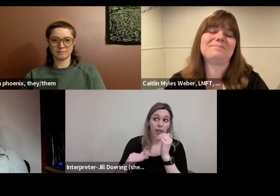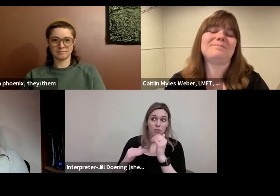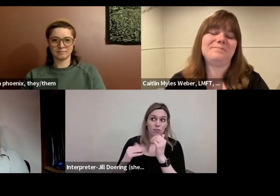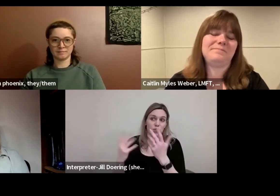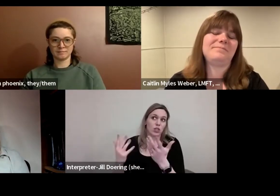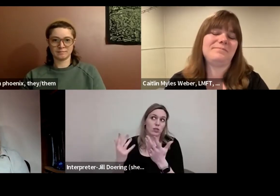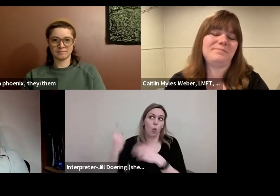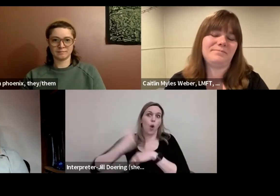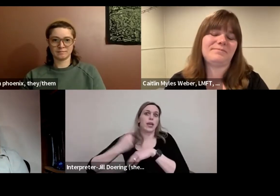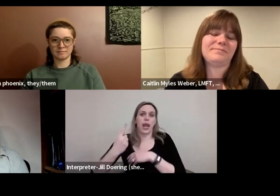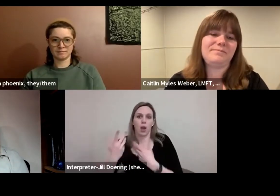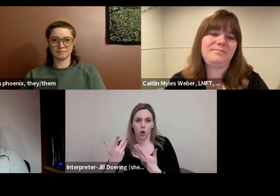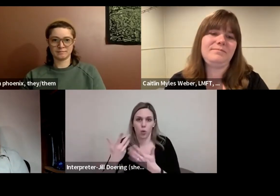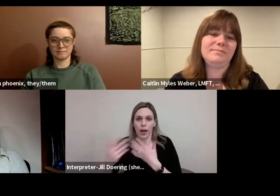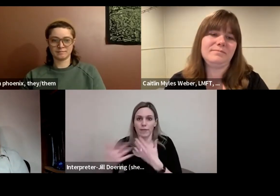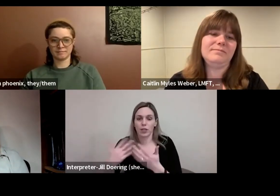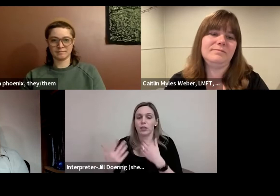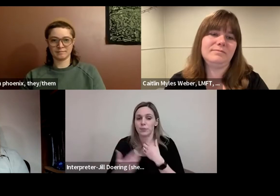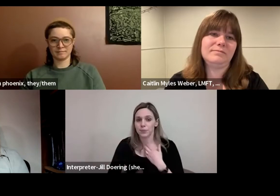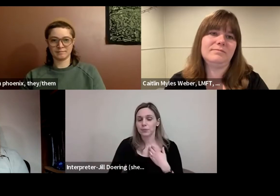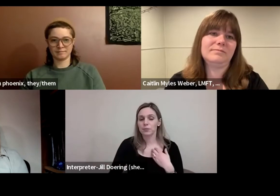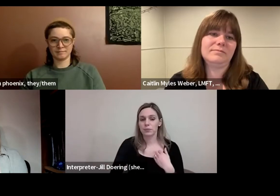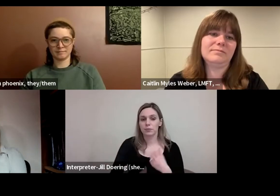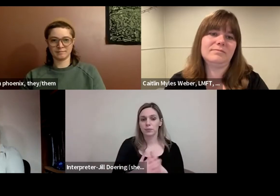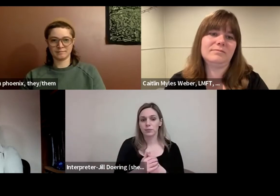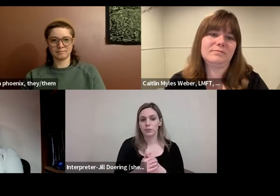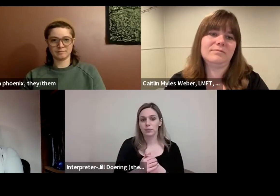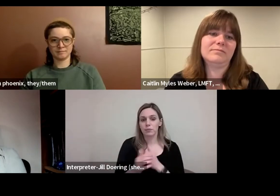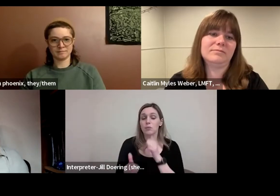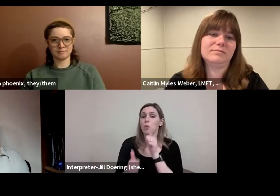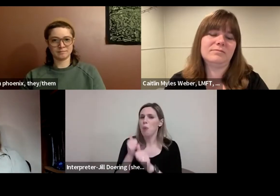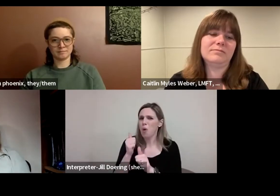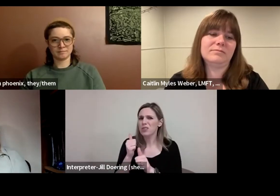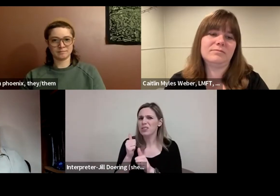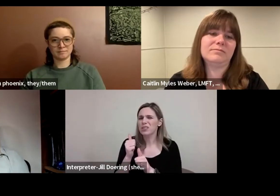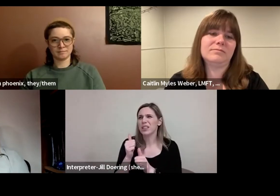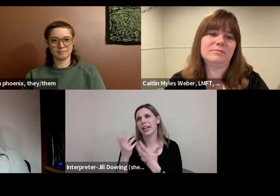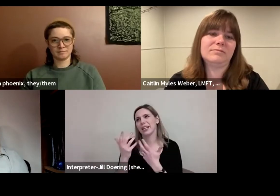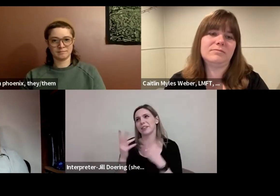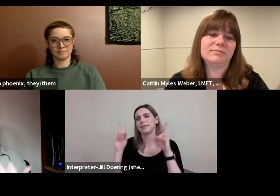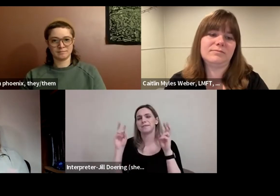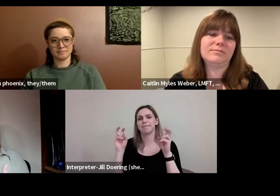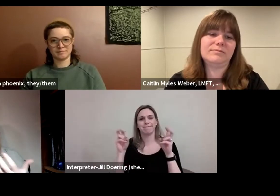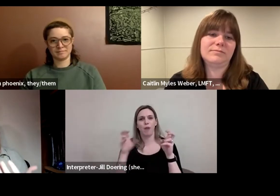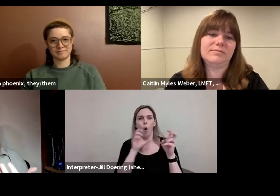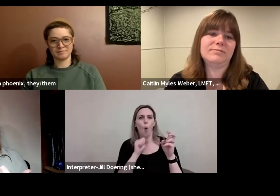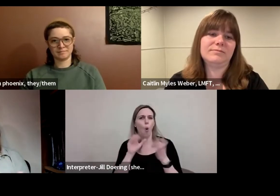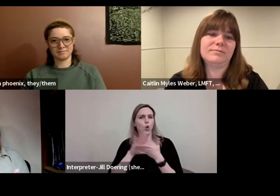Most people, most older school therapists had this, I don't know, months